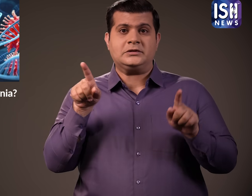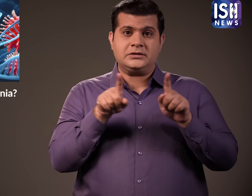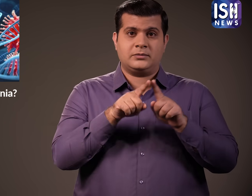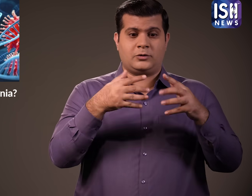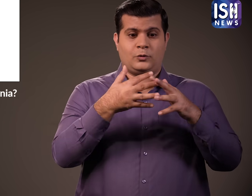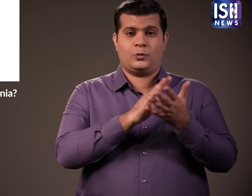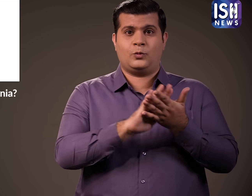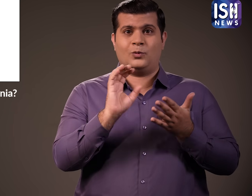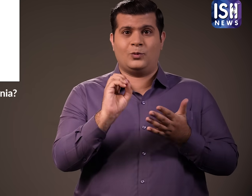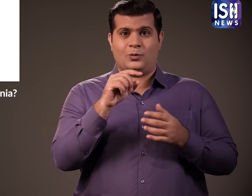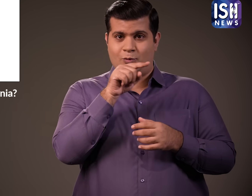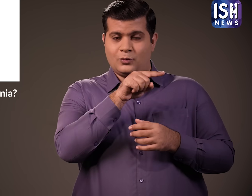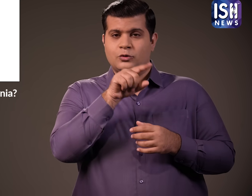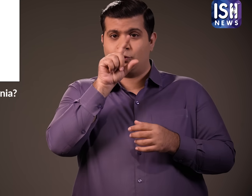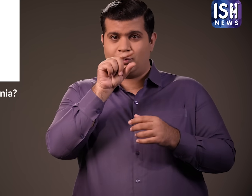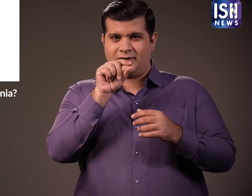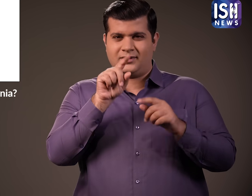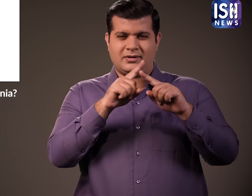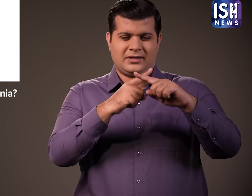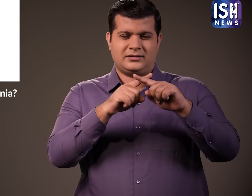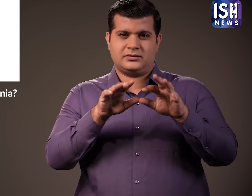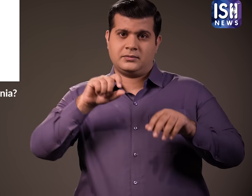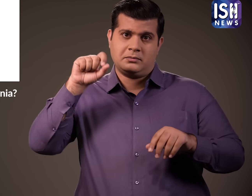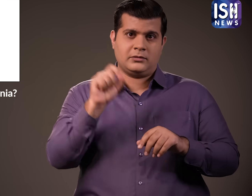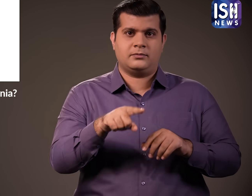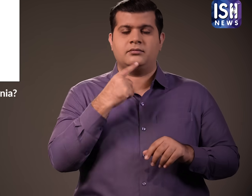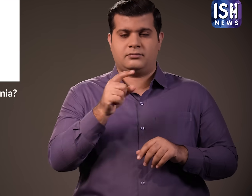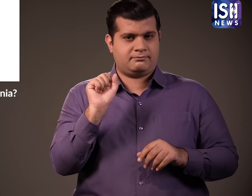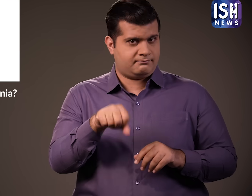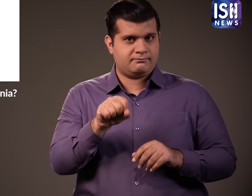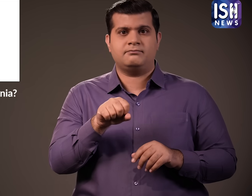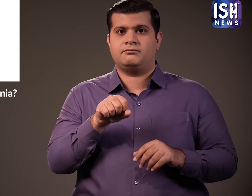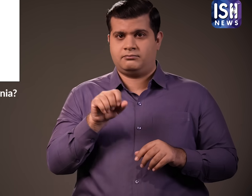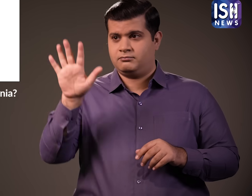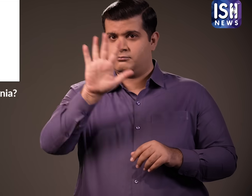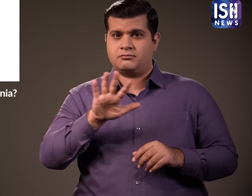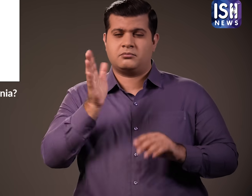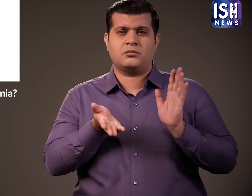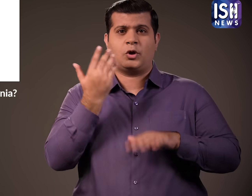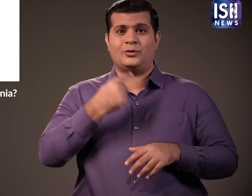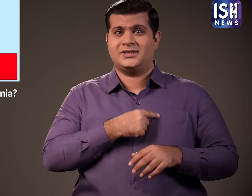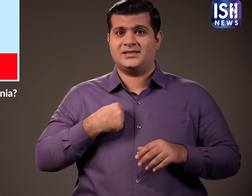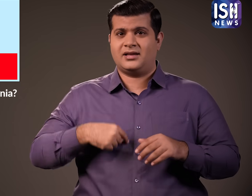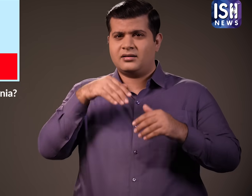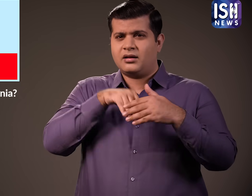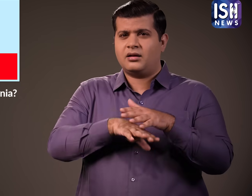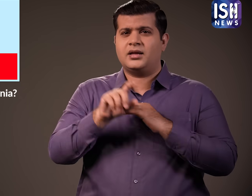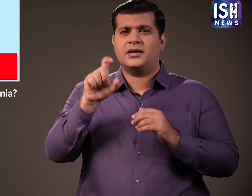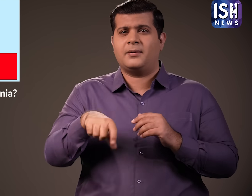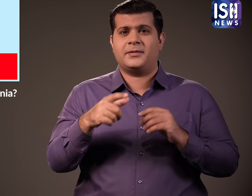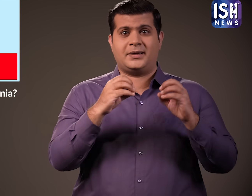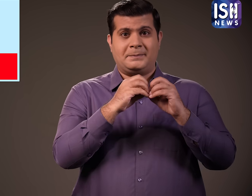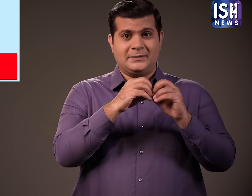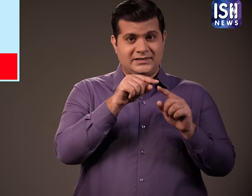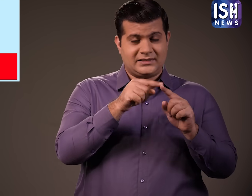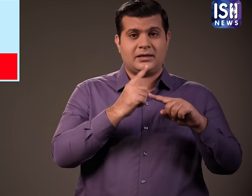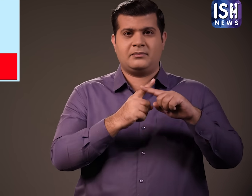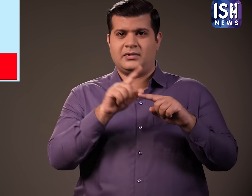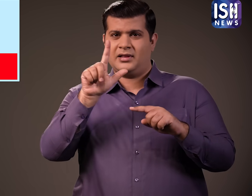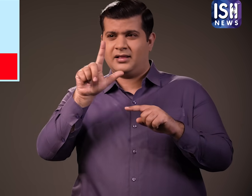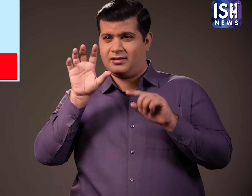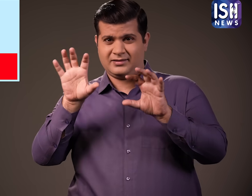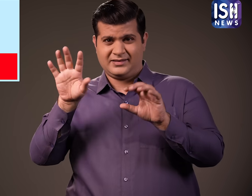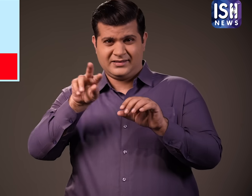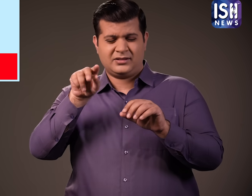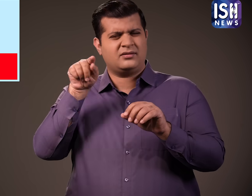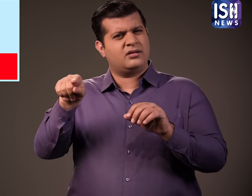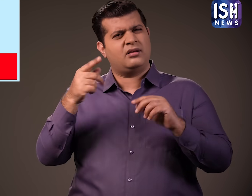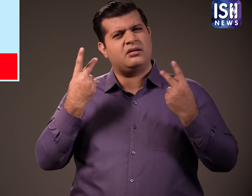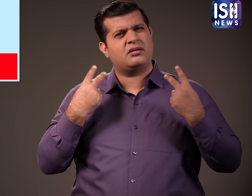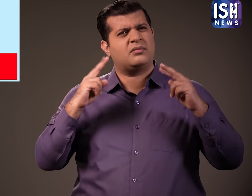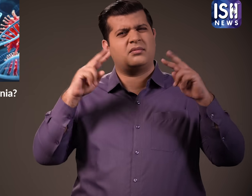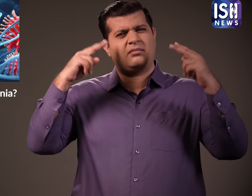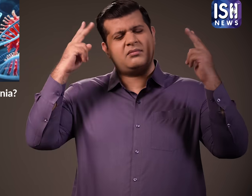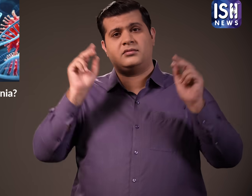WHO confirmed the reports on X by saying, northern areas of China including Beijing & Liaoning Province have reported an increase in cases.